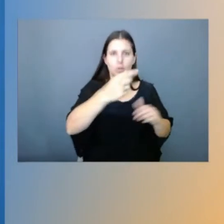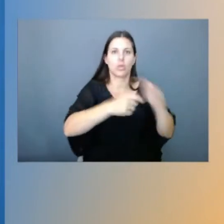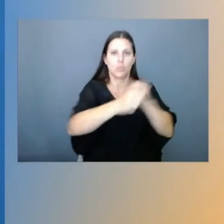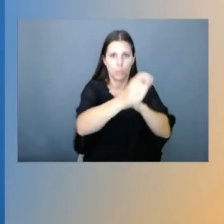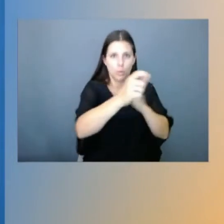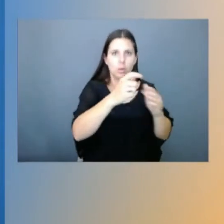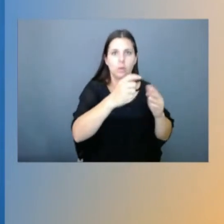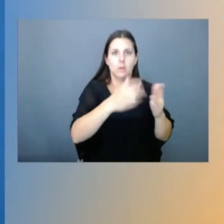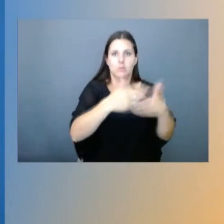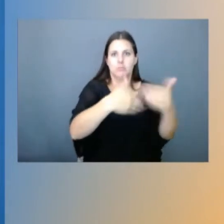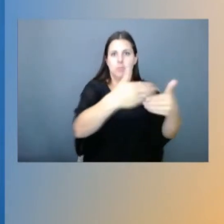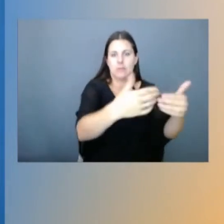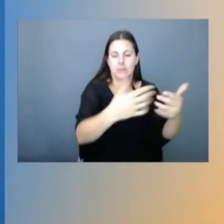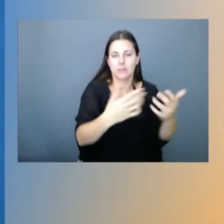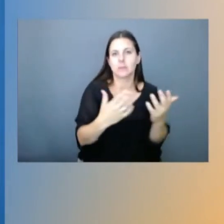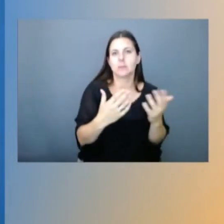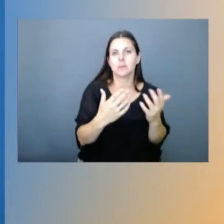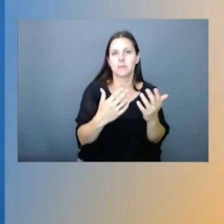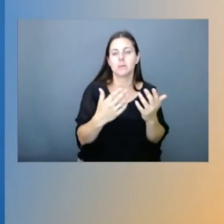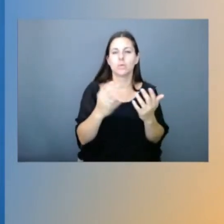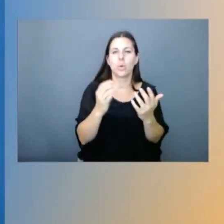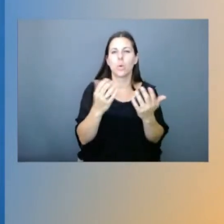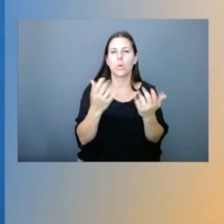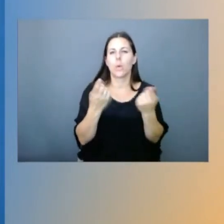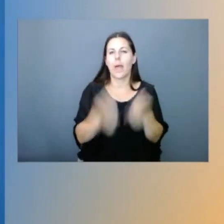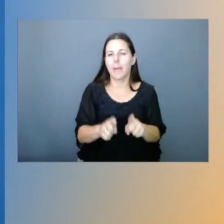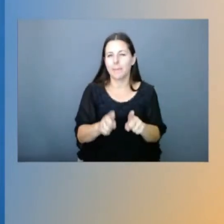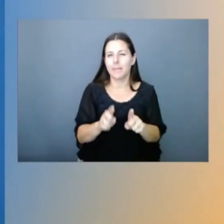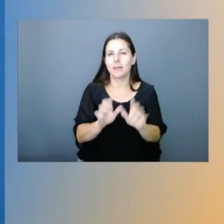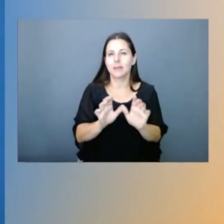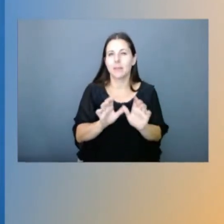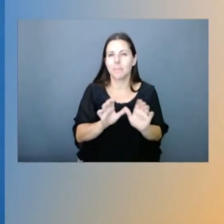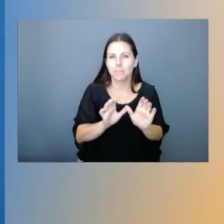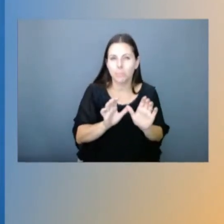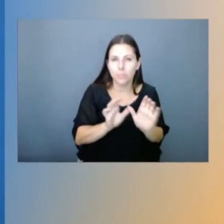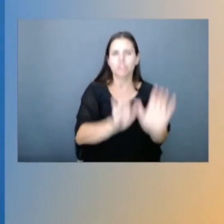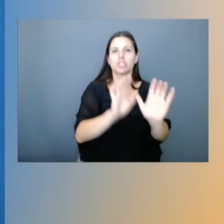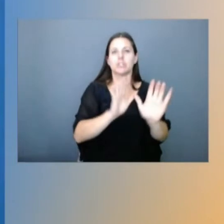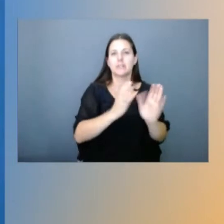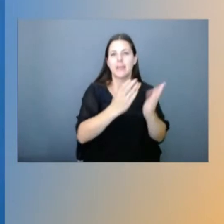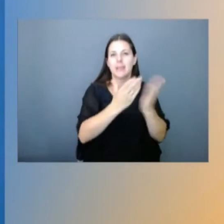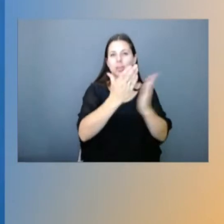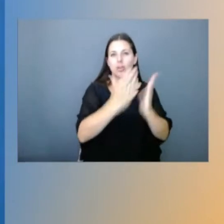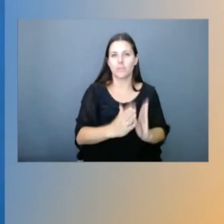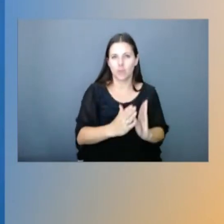And what it really does is pushing the server to deliver more throughput reduces your carbon footprint